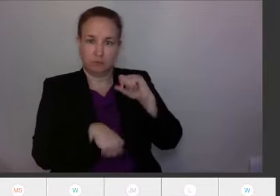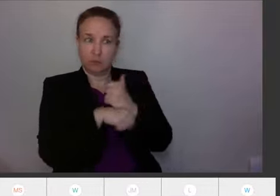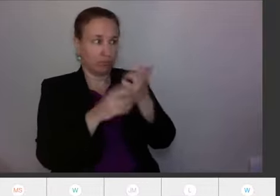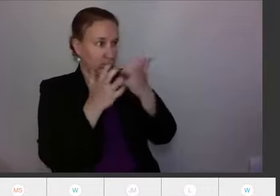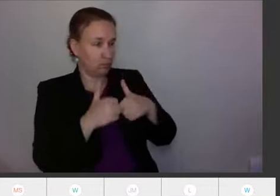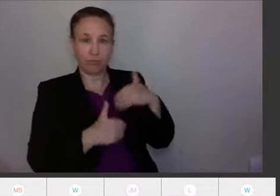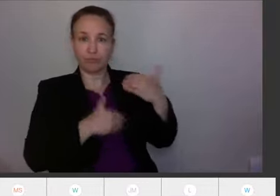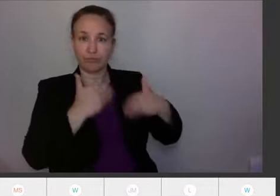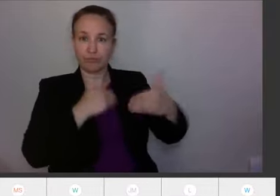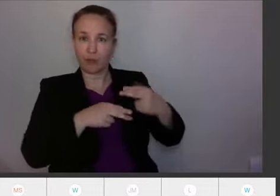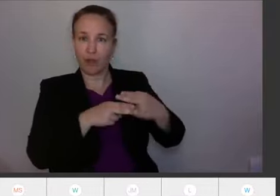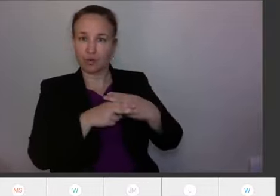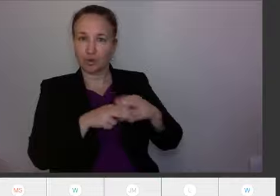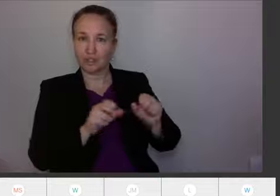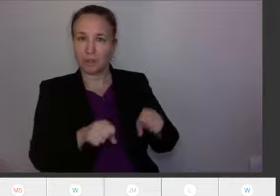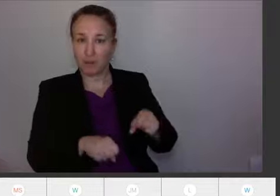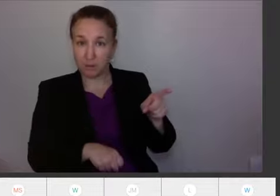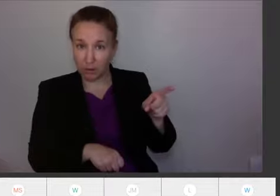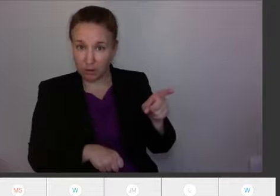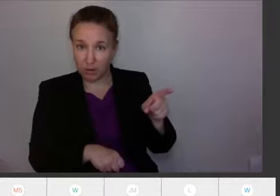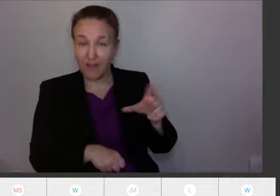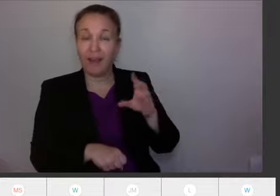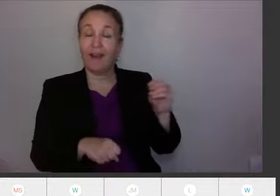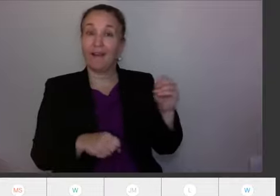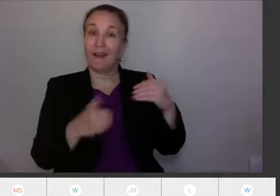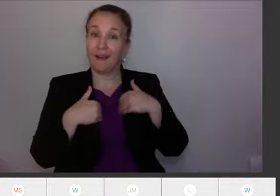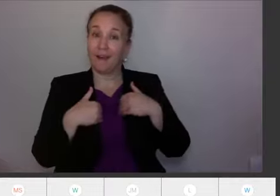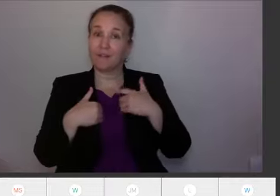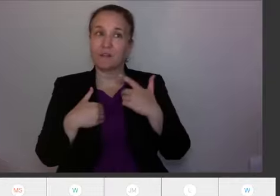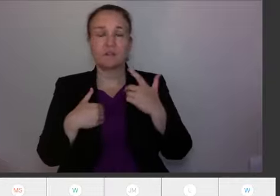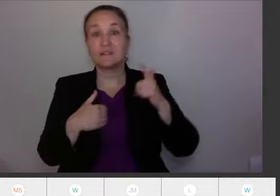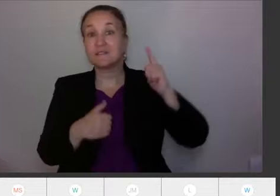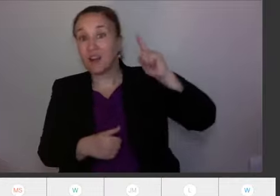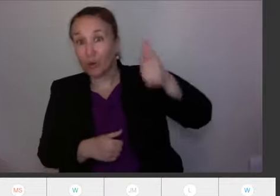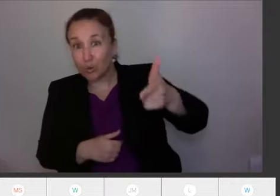and have up to you know down the road it's going to take us probably a month